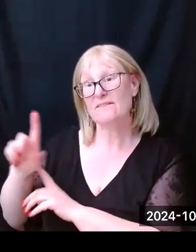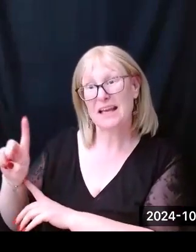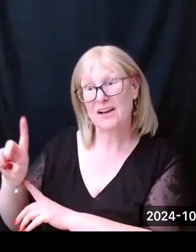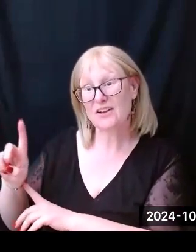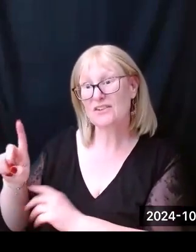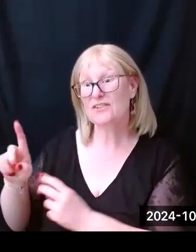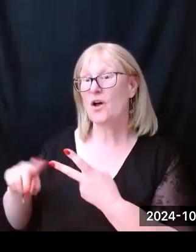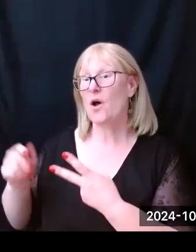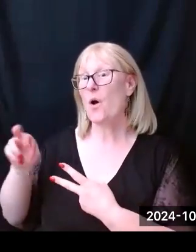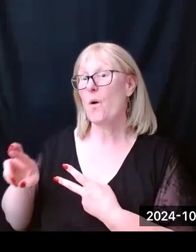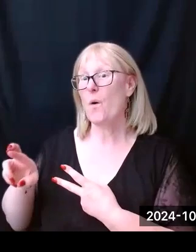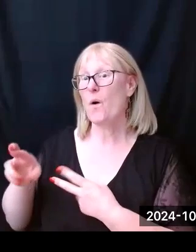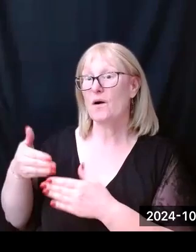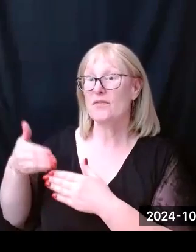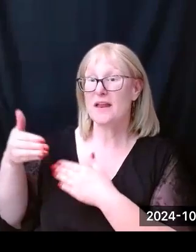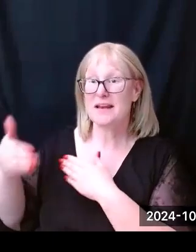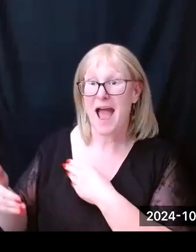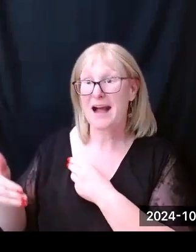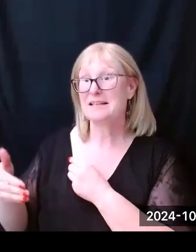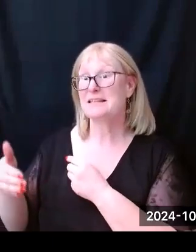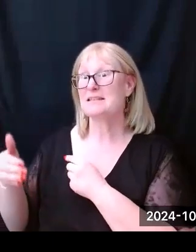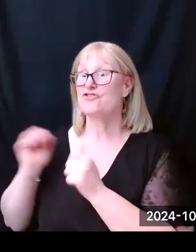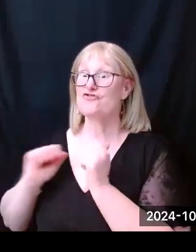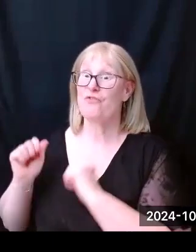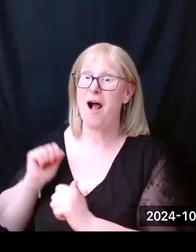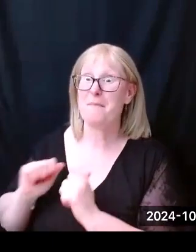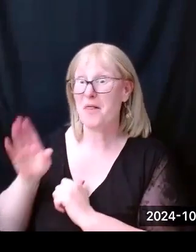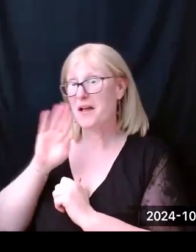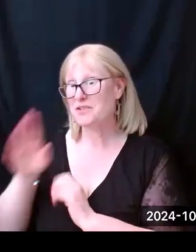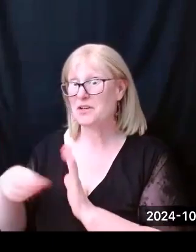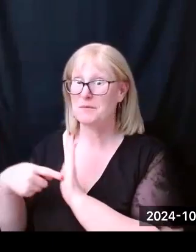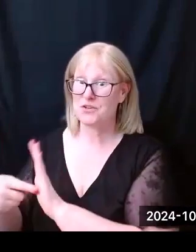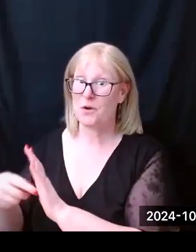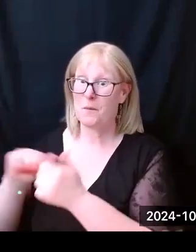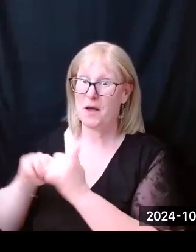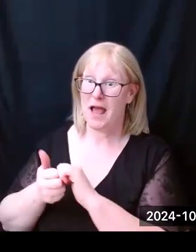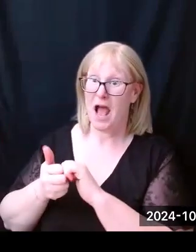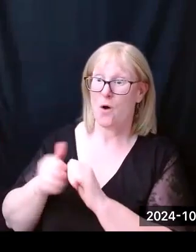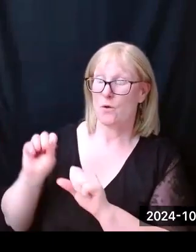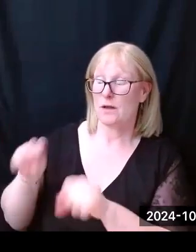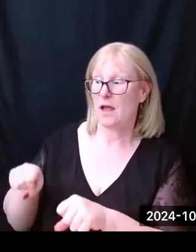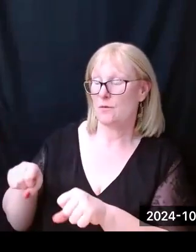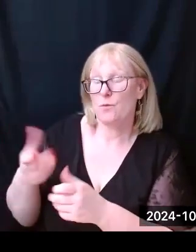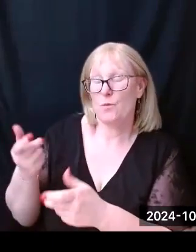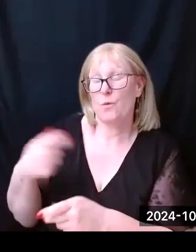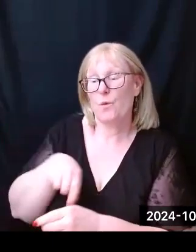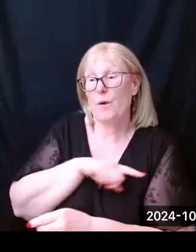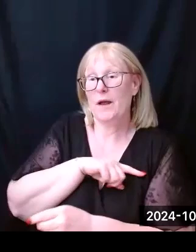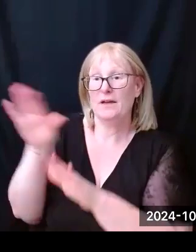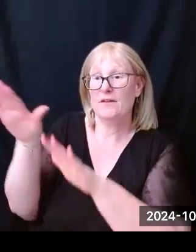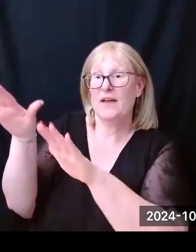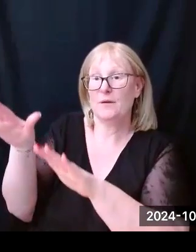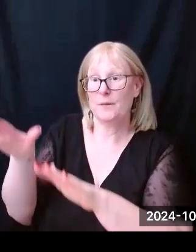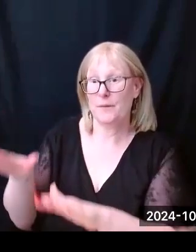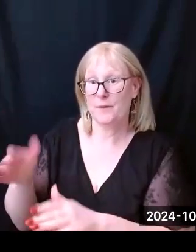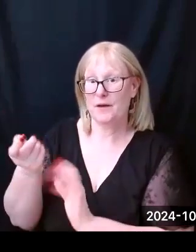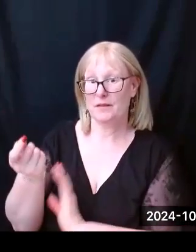but like how can we take the drama and dial it down a little bit. But each one of these is an opportunity to practice our growth